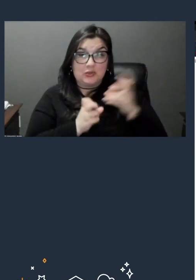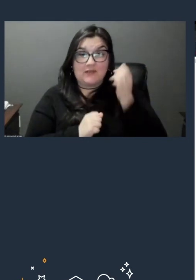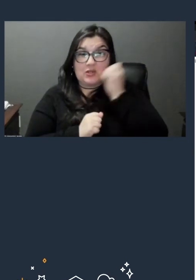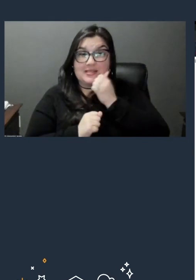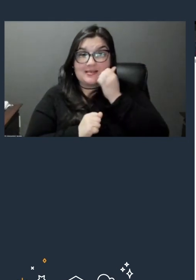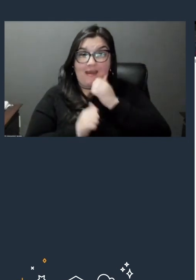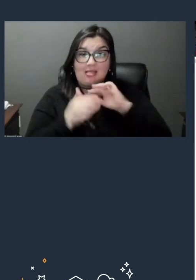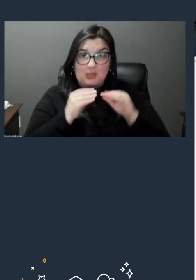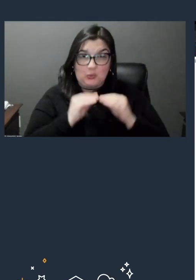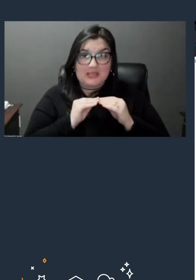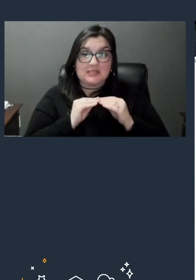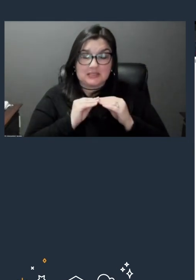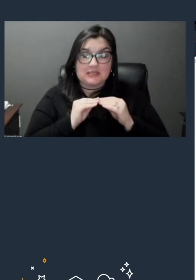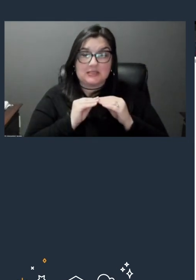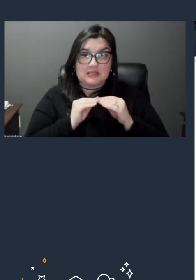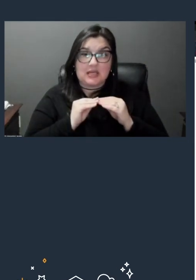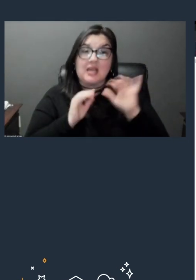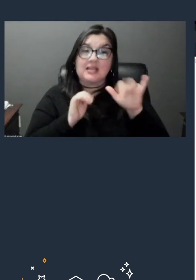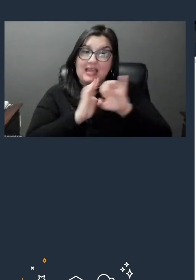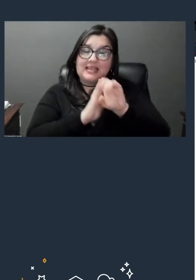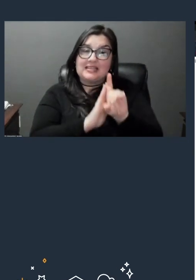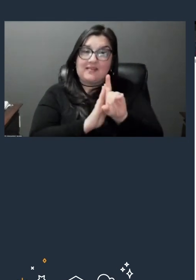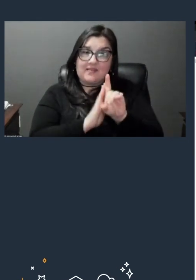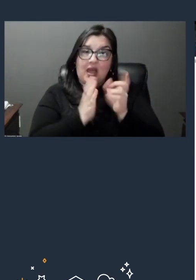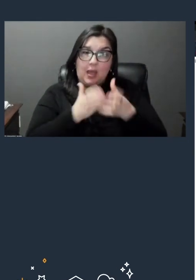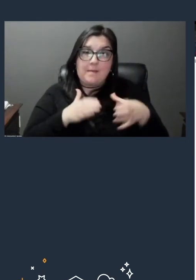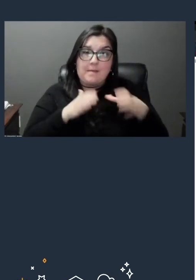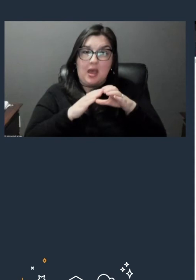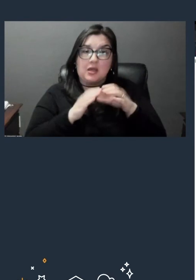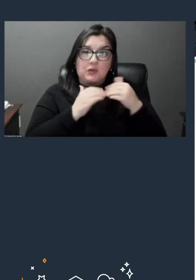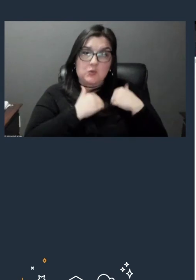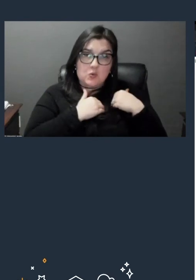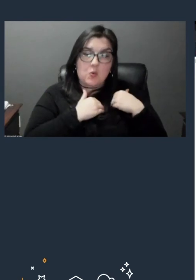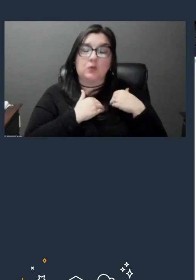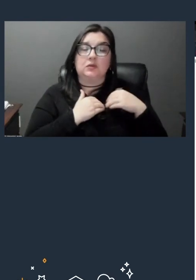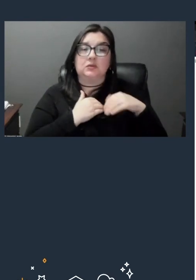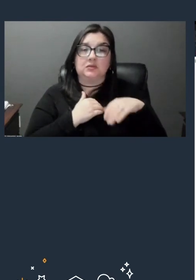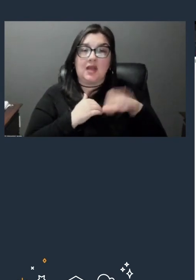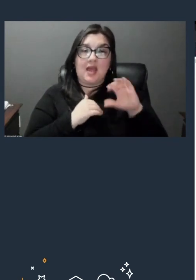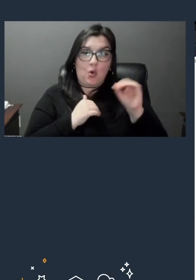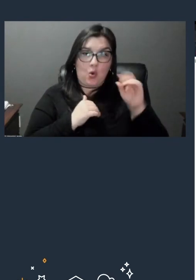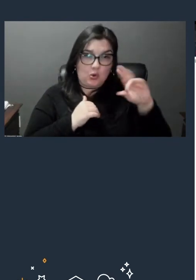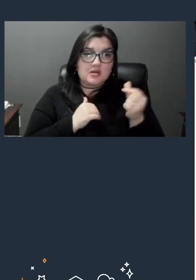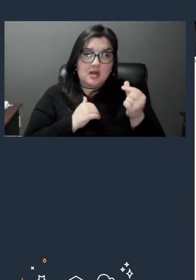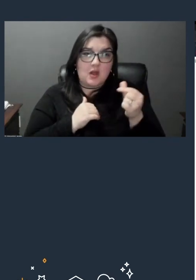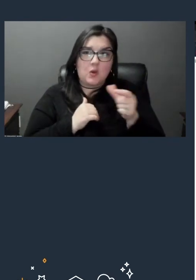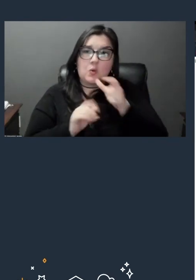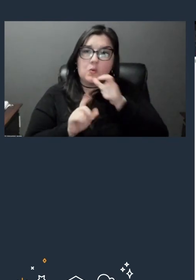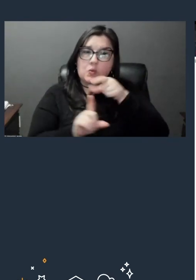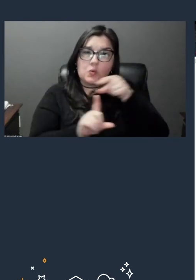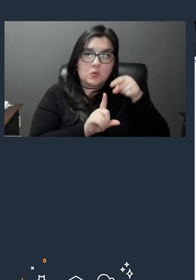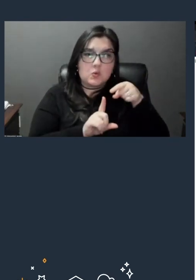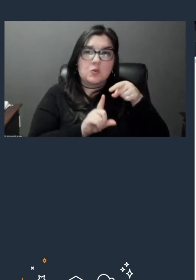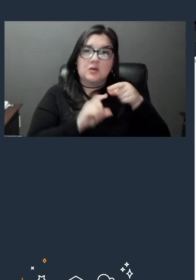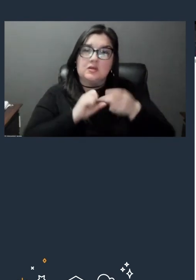From here, we can identify the bucket owners in our account or organization and find out that if the storage is still needed.